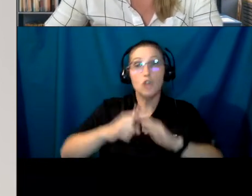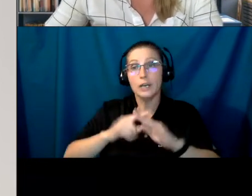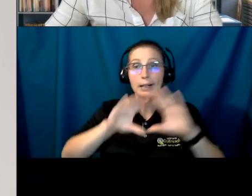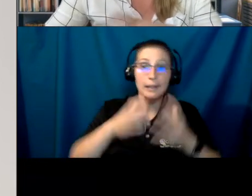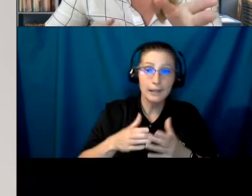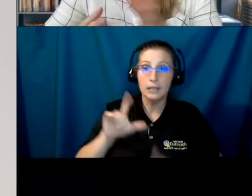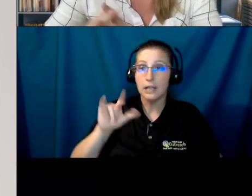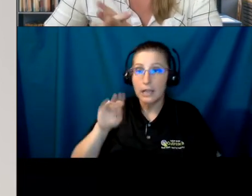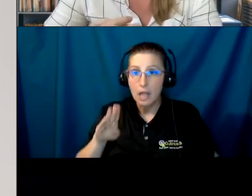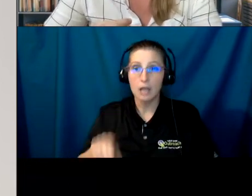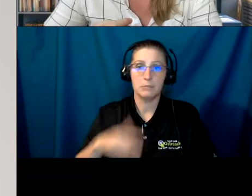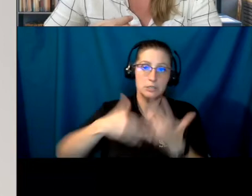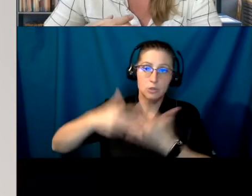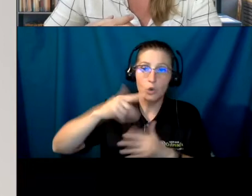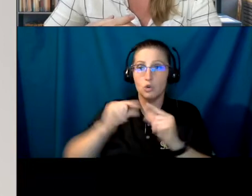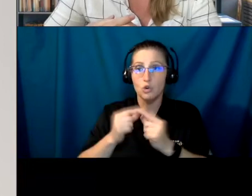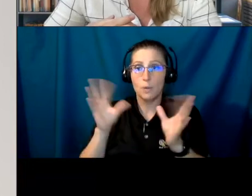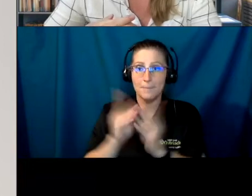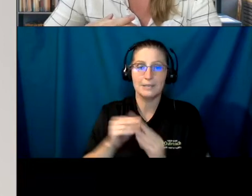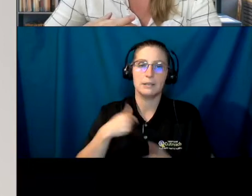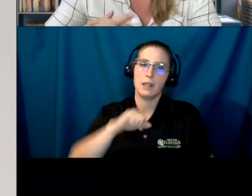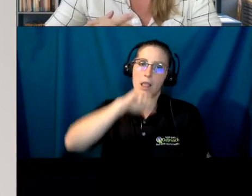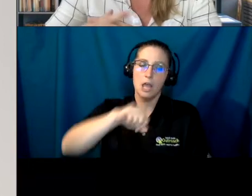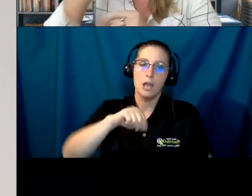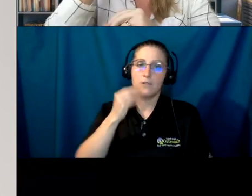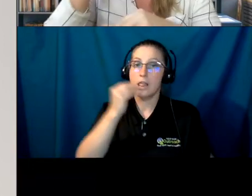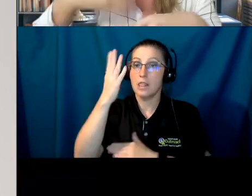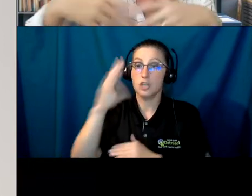social group meetings. I loved doing lunch club with high schoolers because that's such